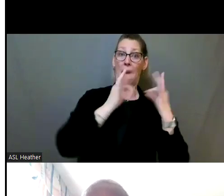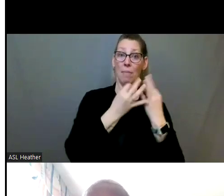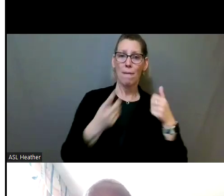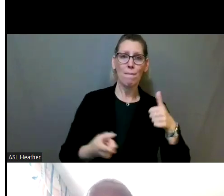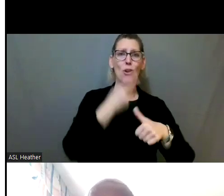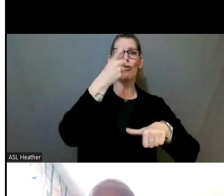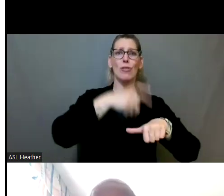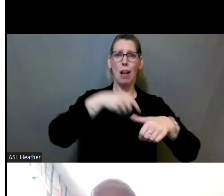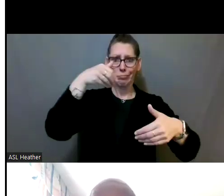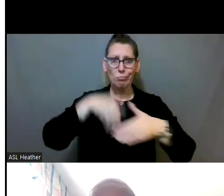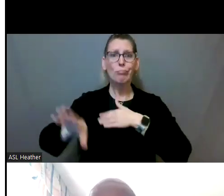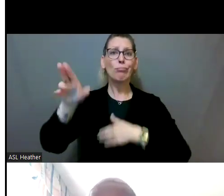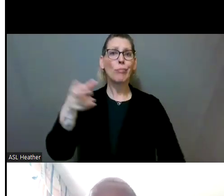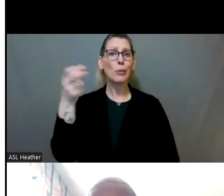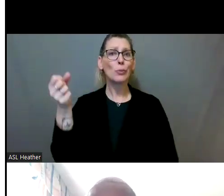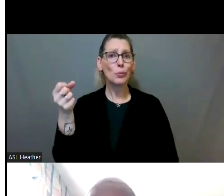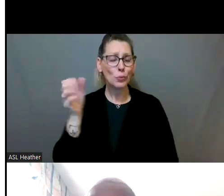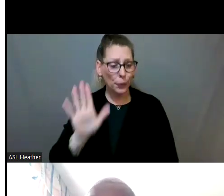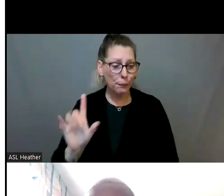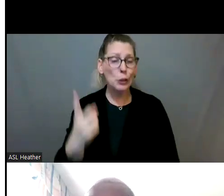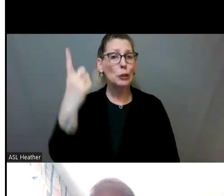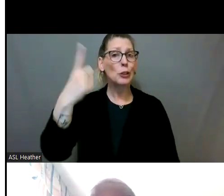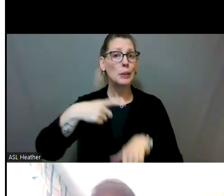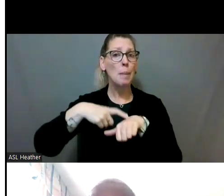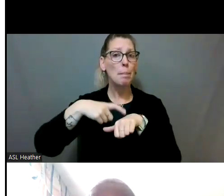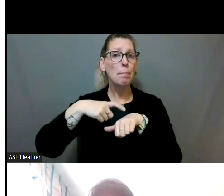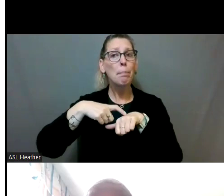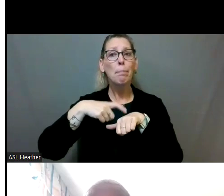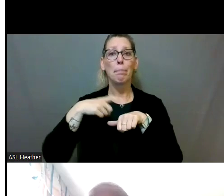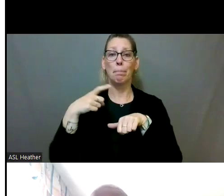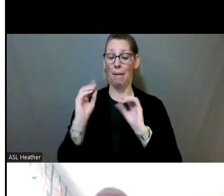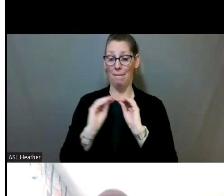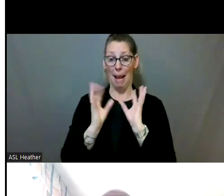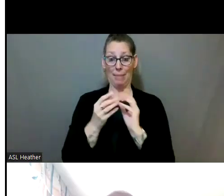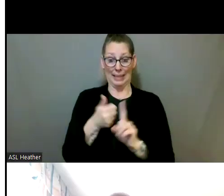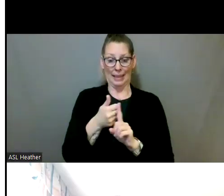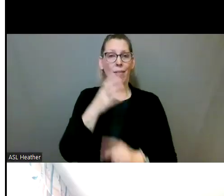a high school, this may be the first time that a family is experiencing having a